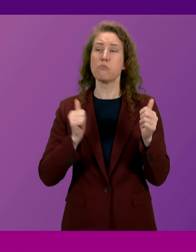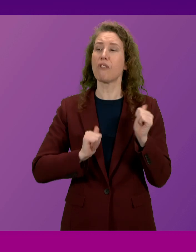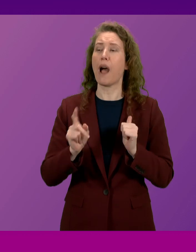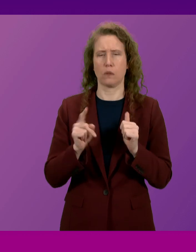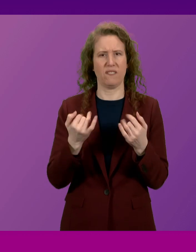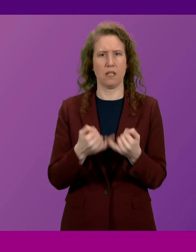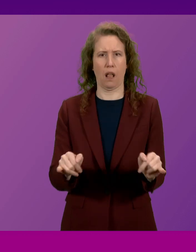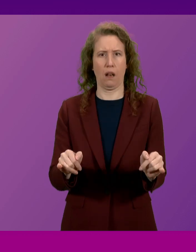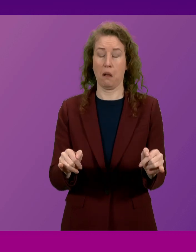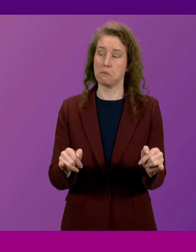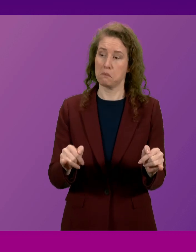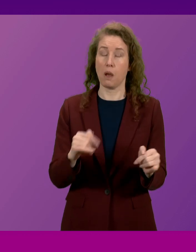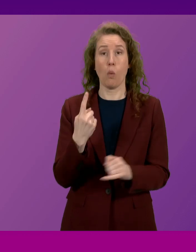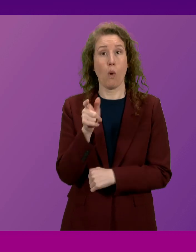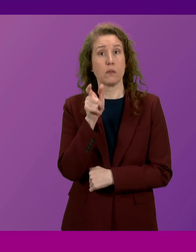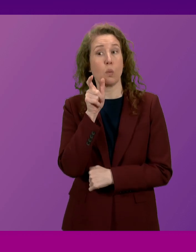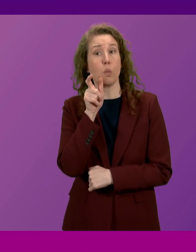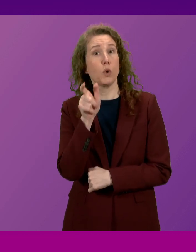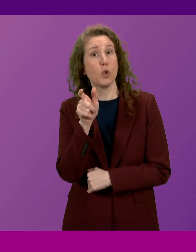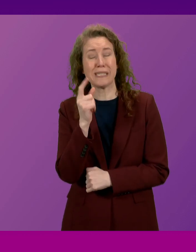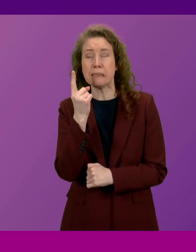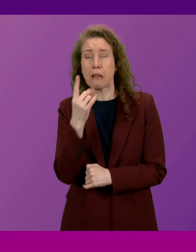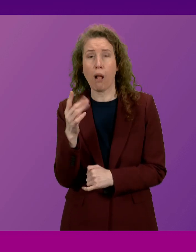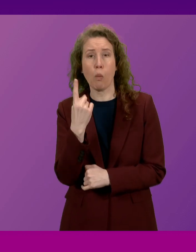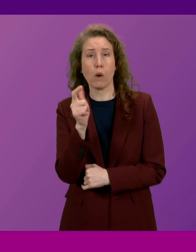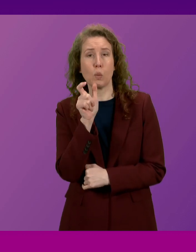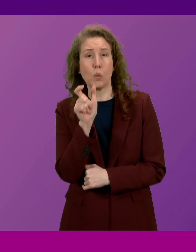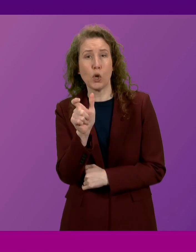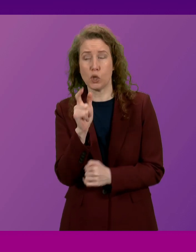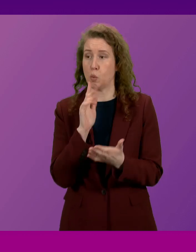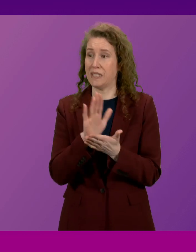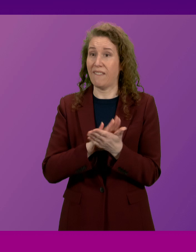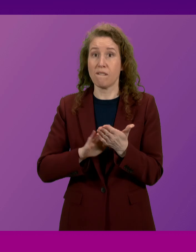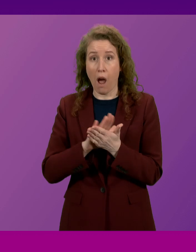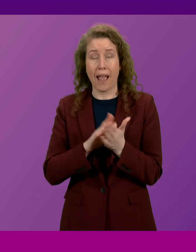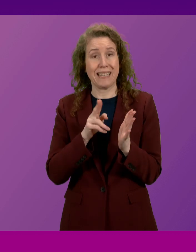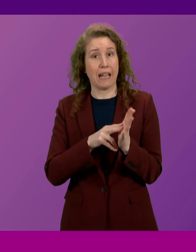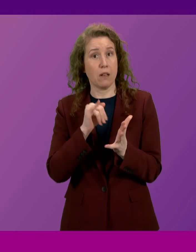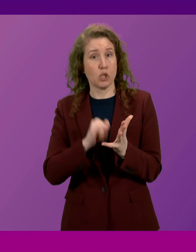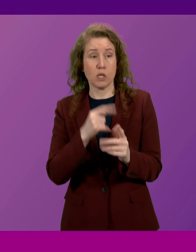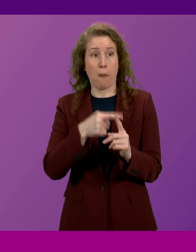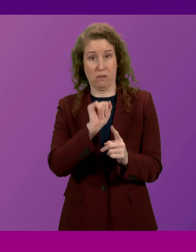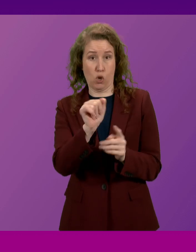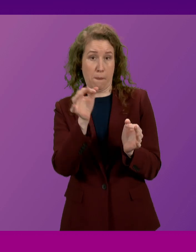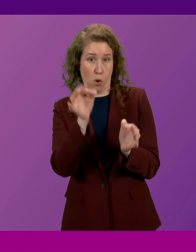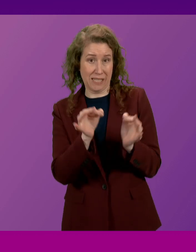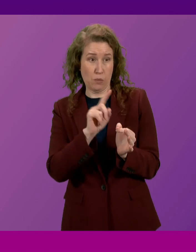If there is a single word that defines Nicola Sturgeon and her politics, it is